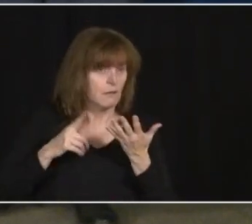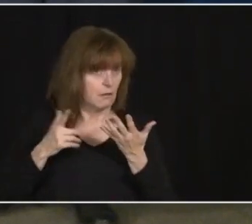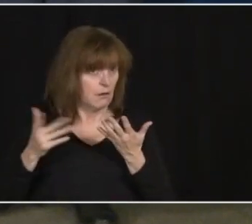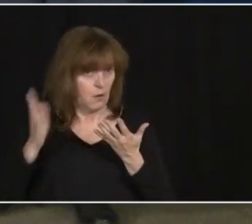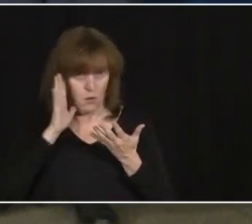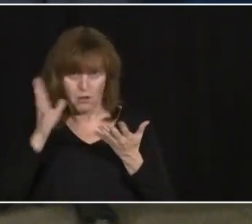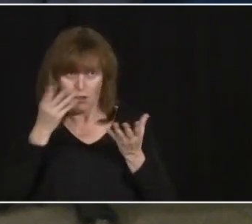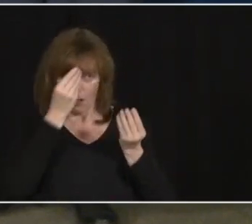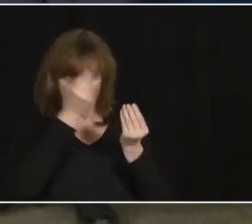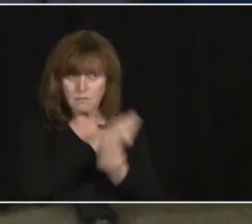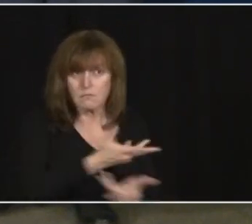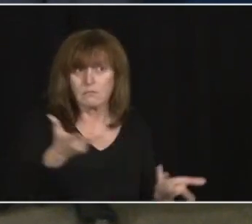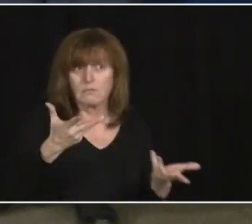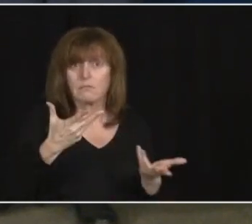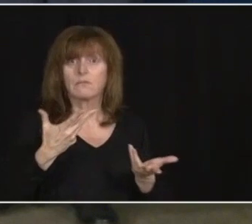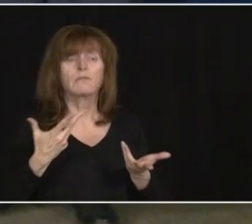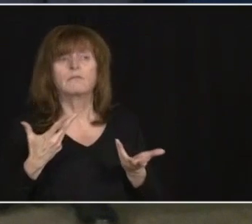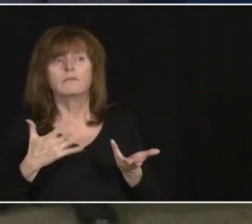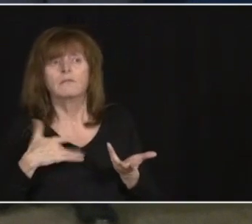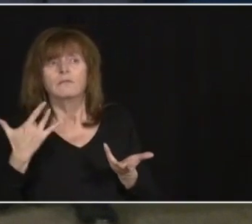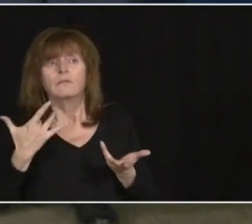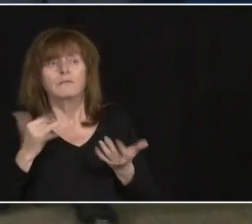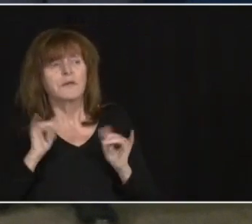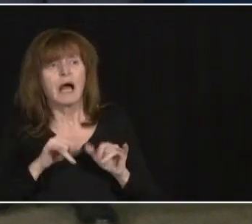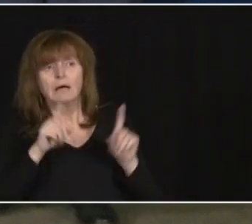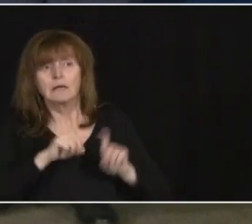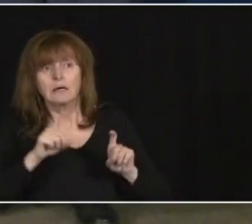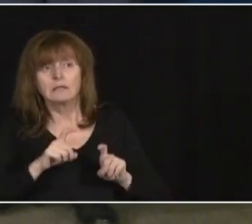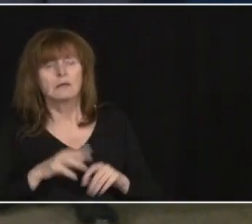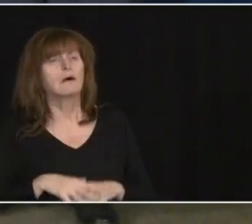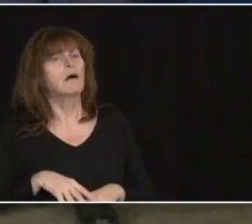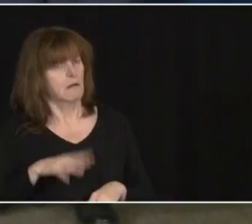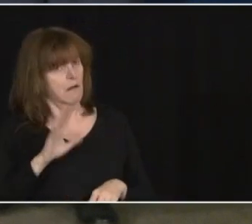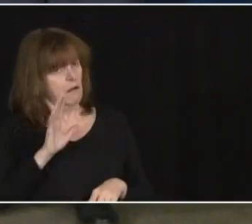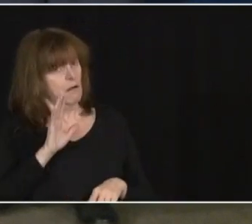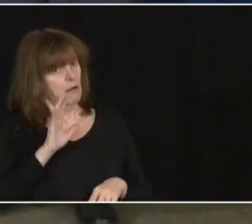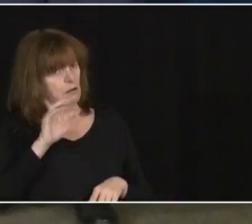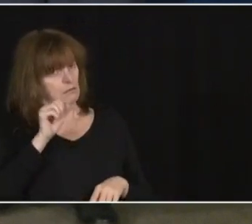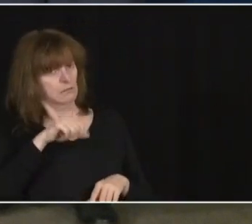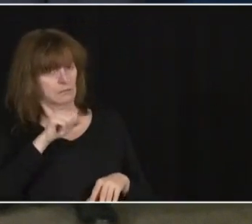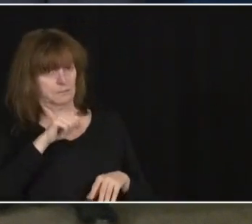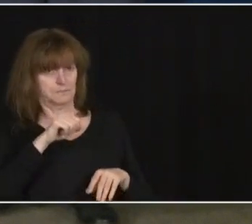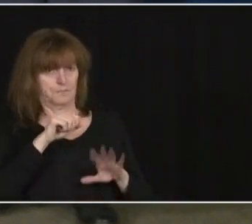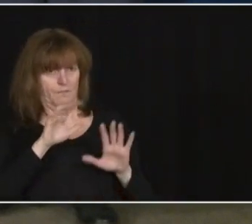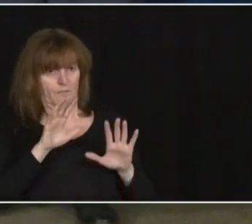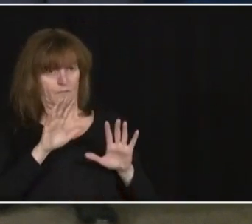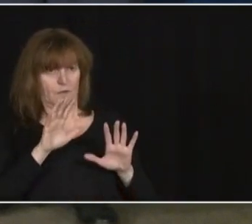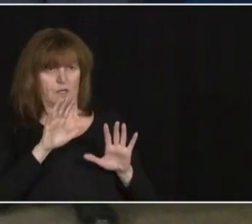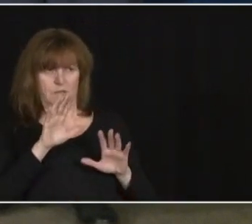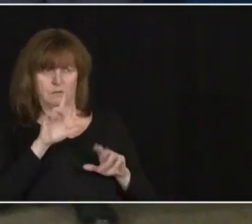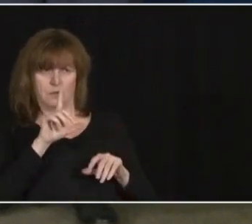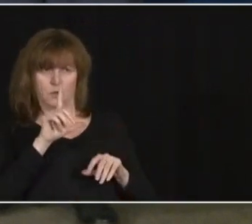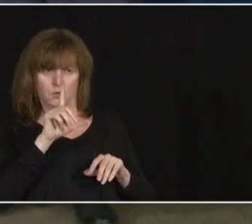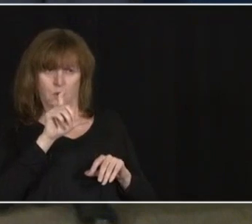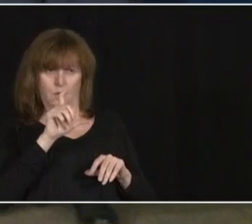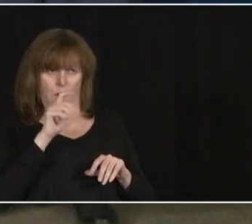Details of those results available for the public. We are still in the midst of gathering the information from the nearly 21 institutions.